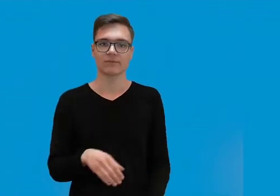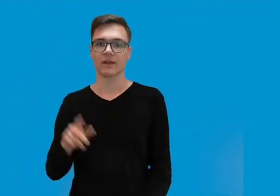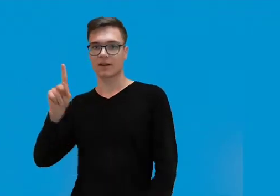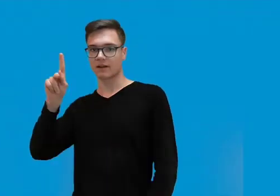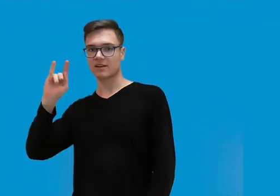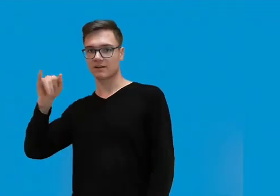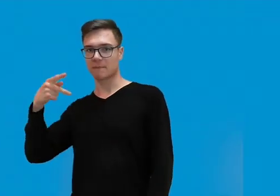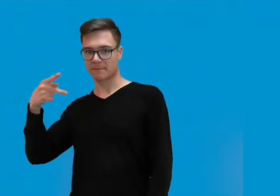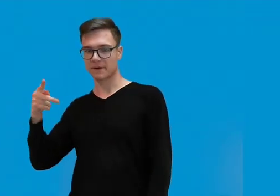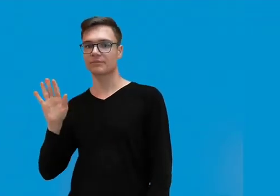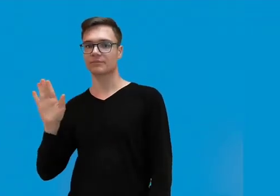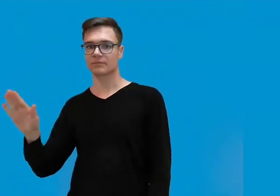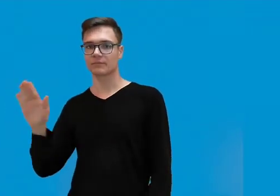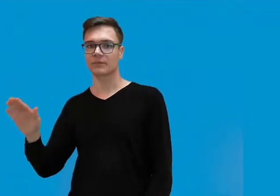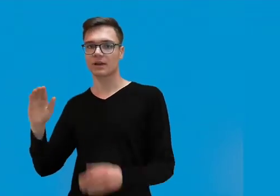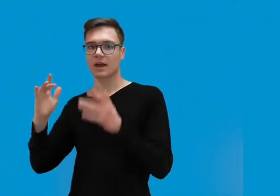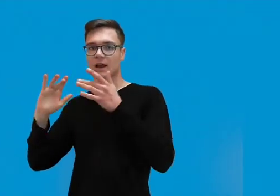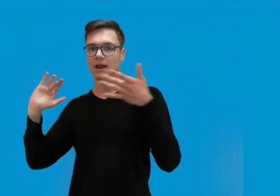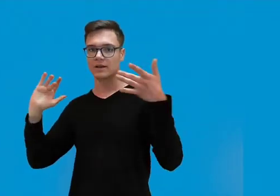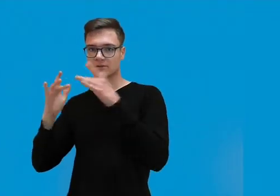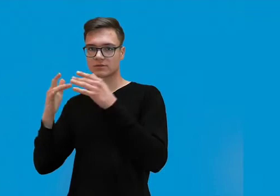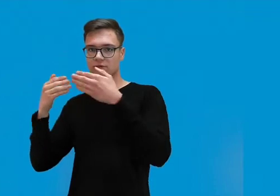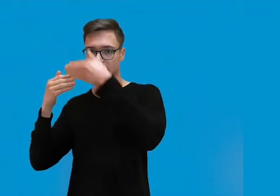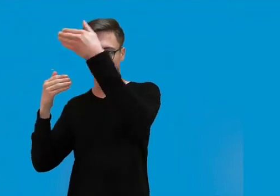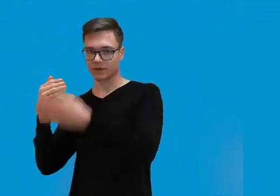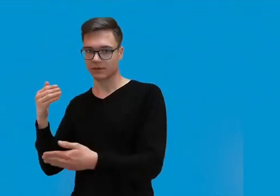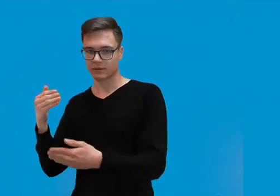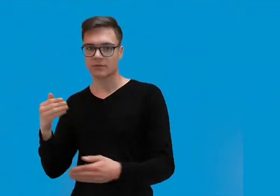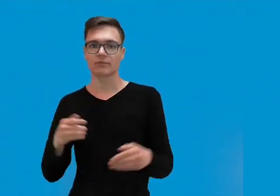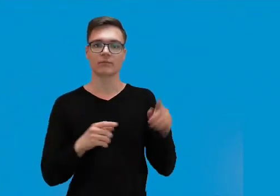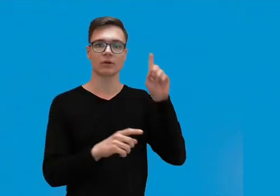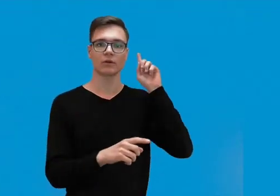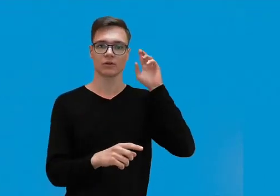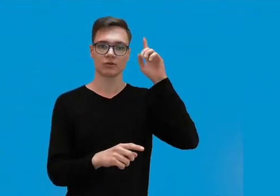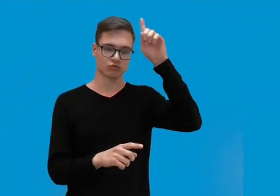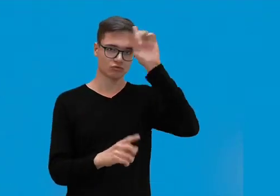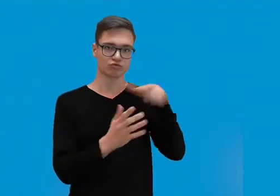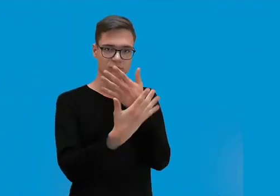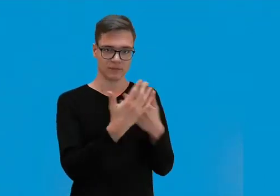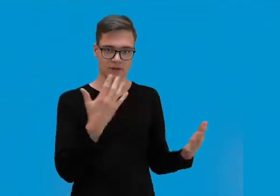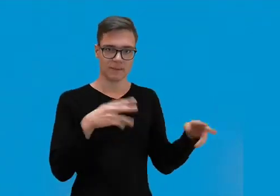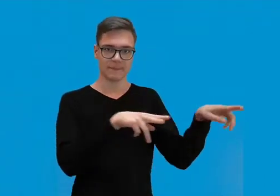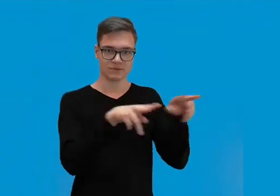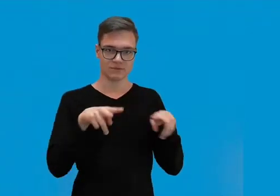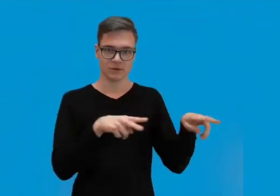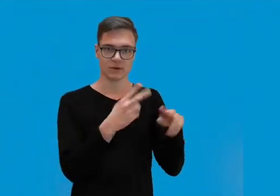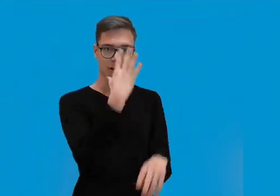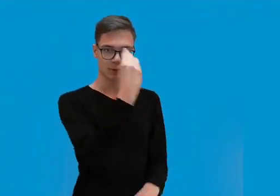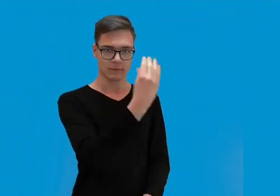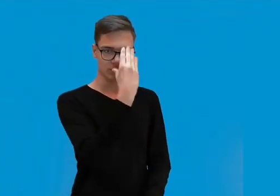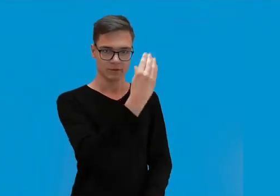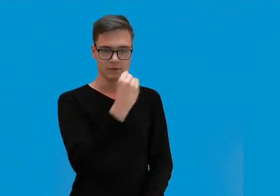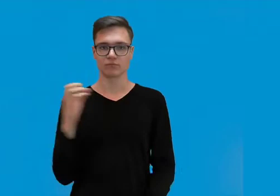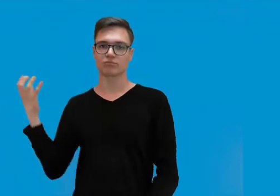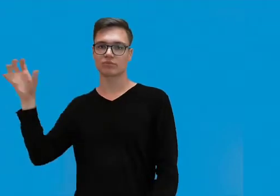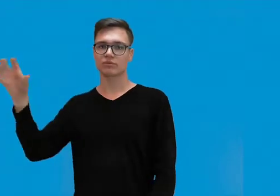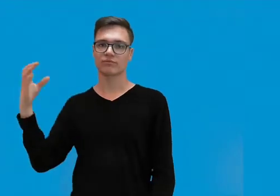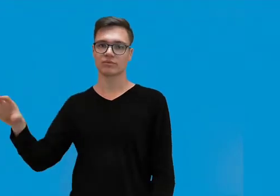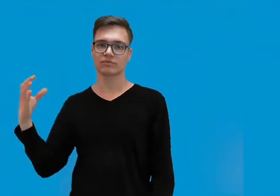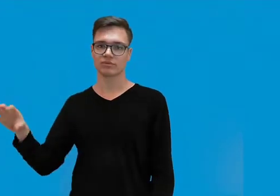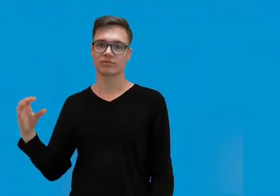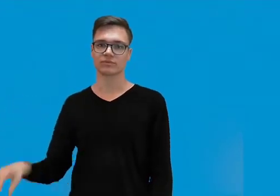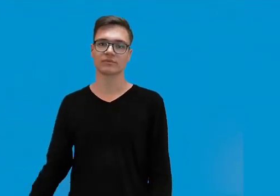by recording videos in German sign language for the website.